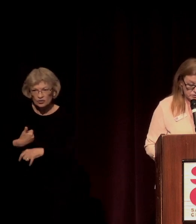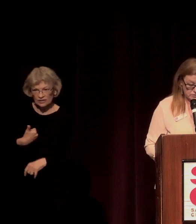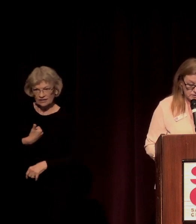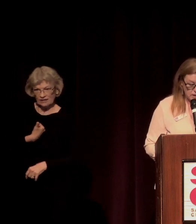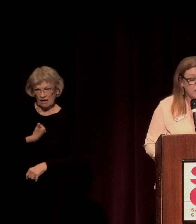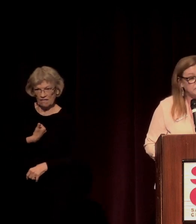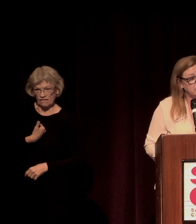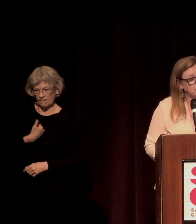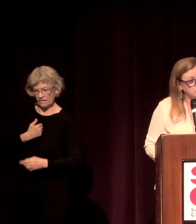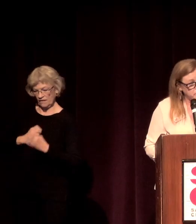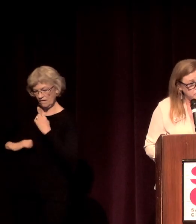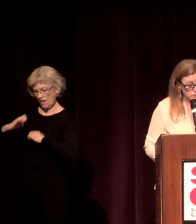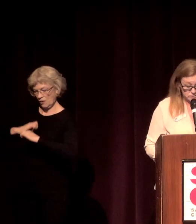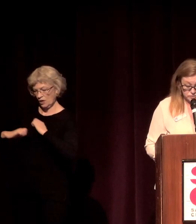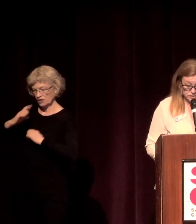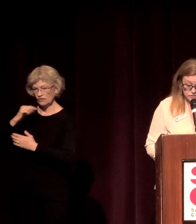educational programs working on completing our institutional